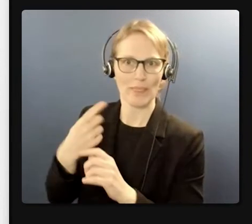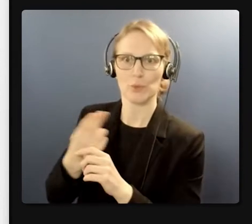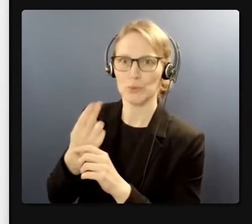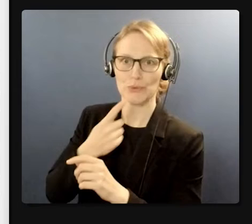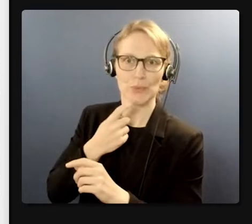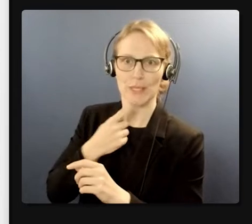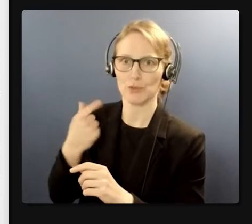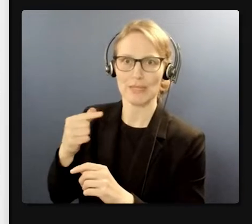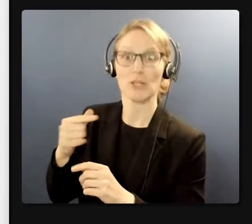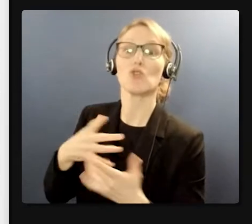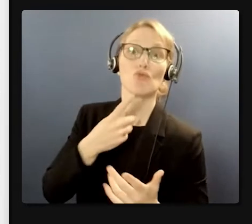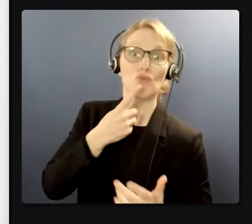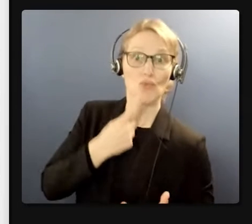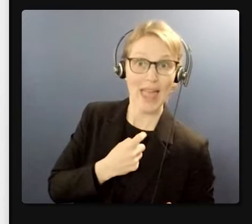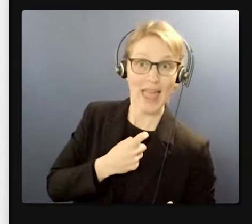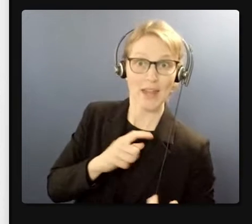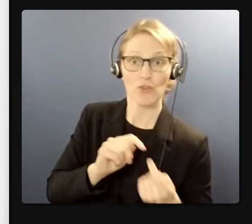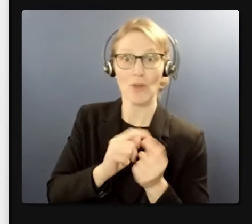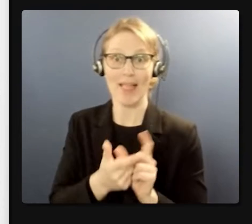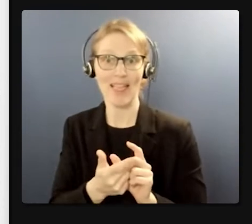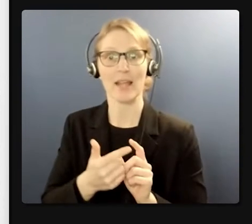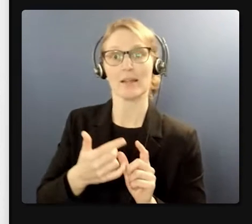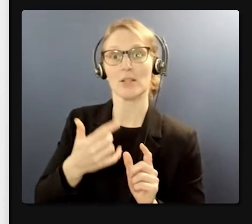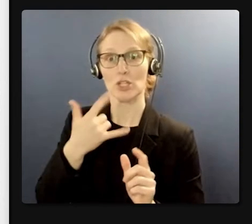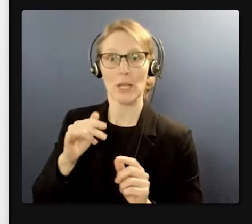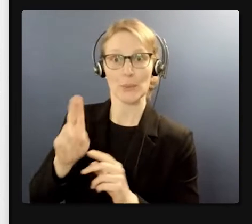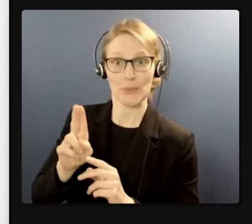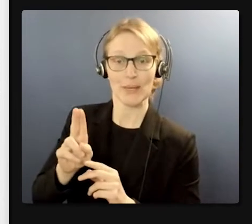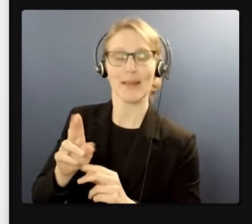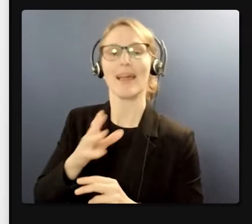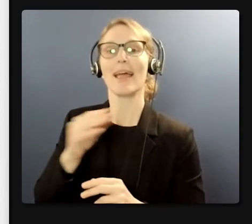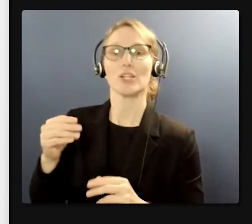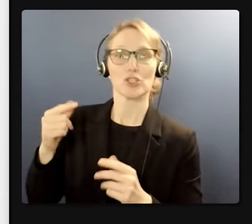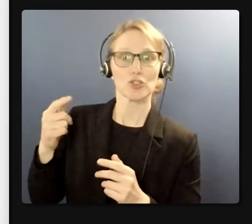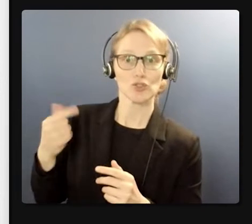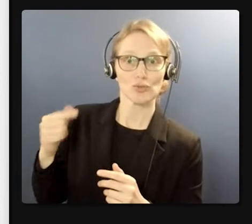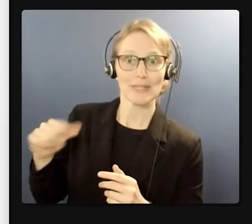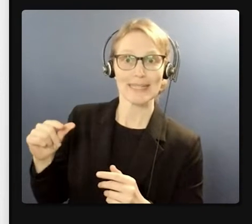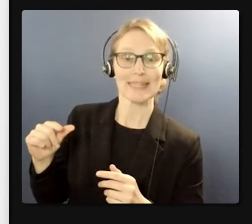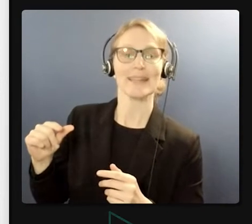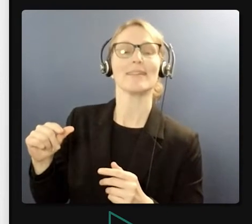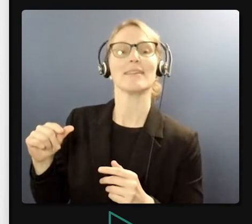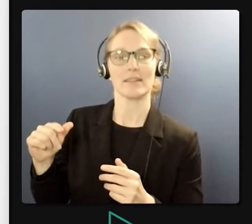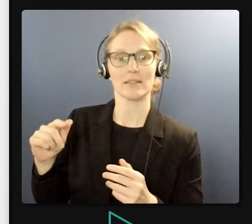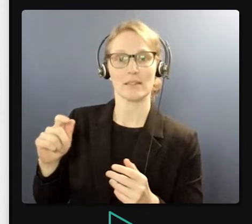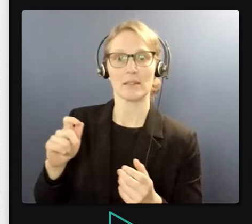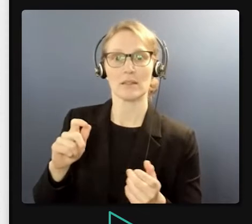and the green translates to the V part of the US of the original.